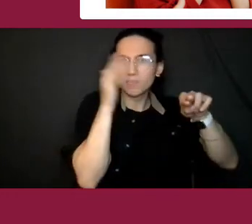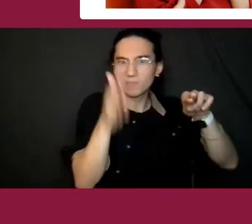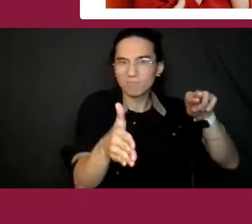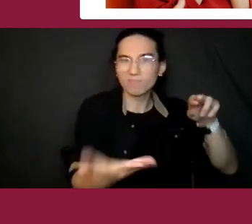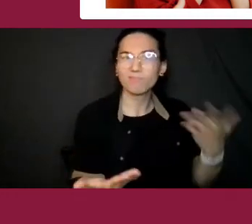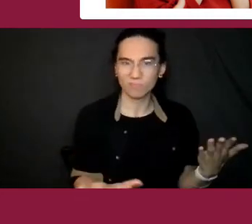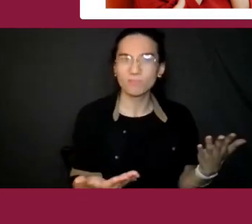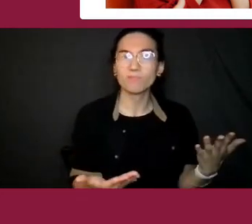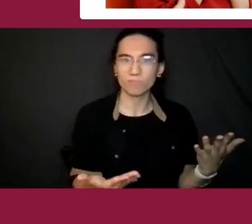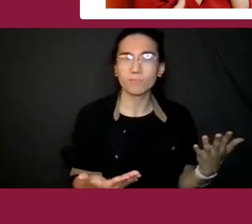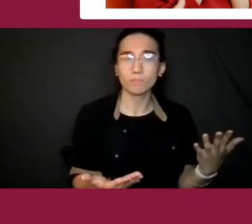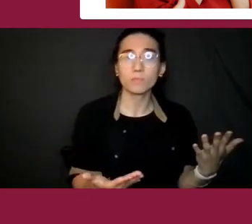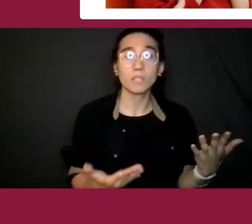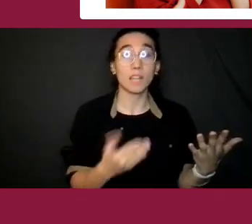of external achievements.